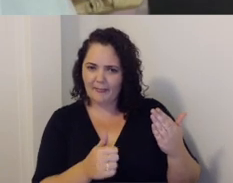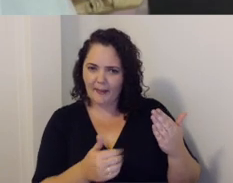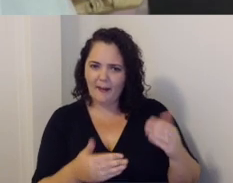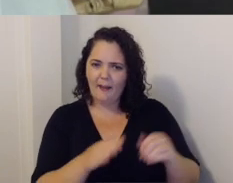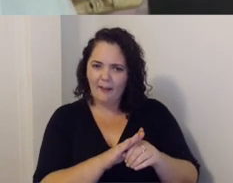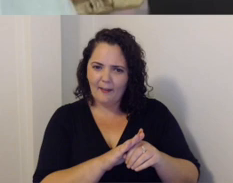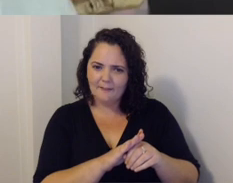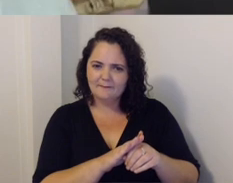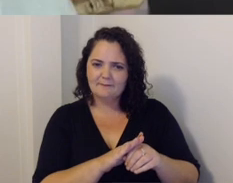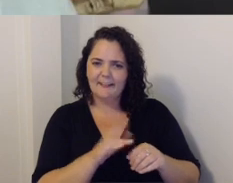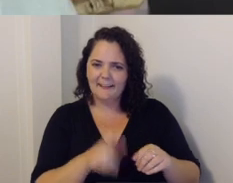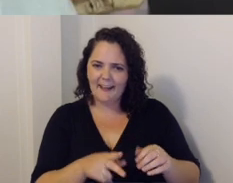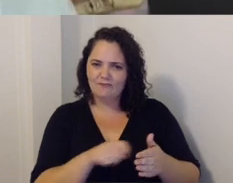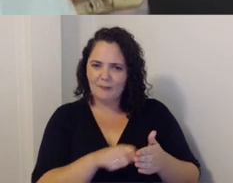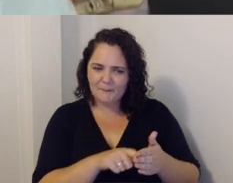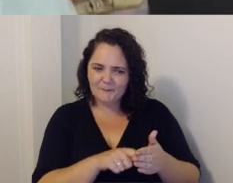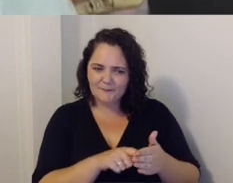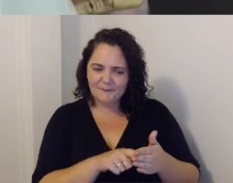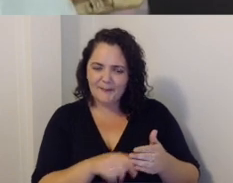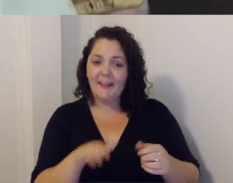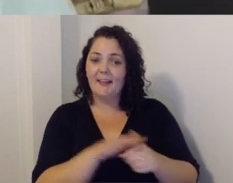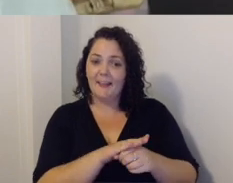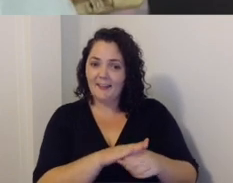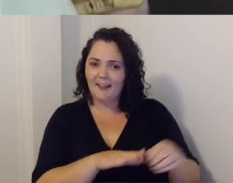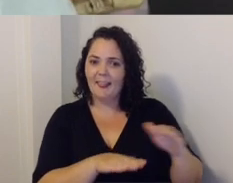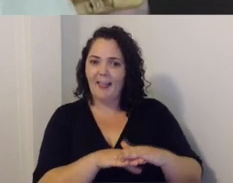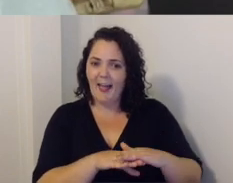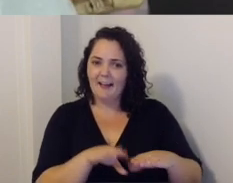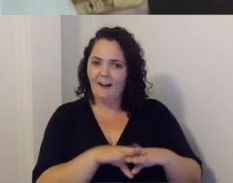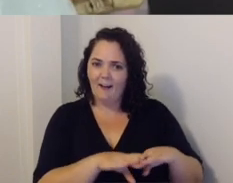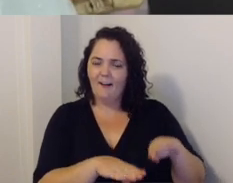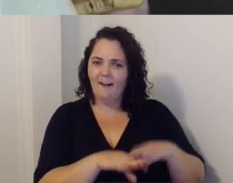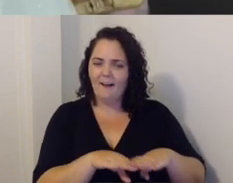up more material, rubbing back into the dry ground again and developing developing up the drawing